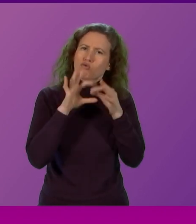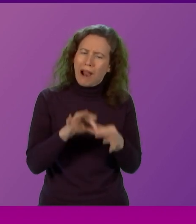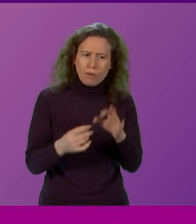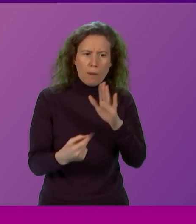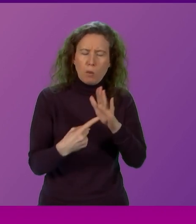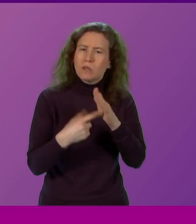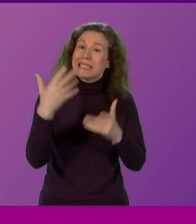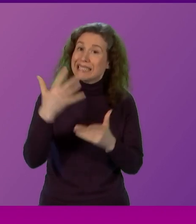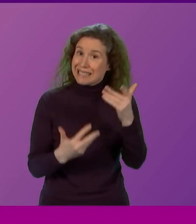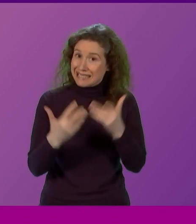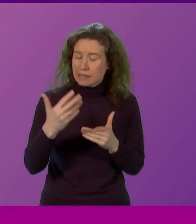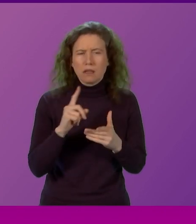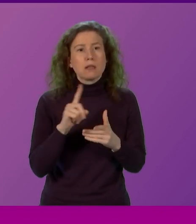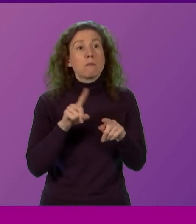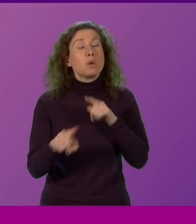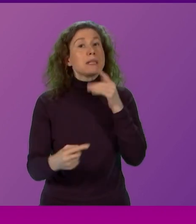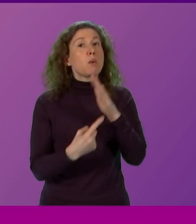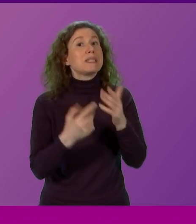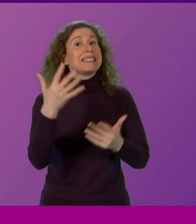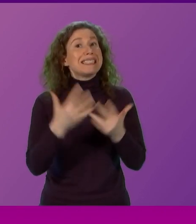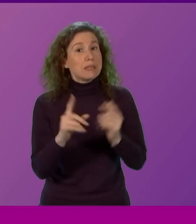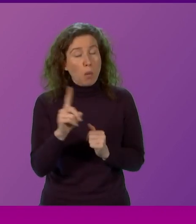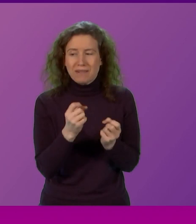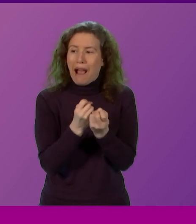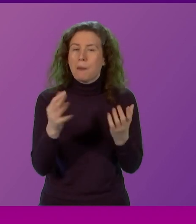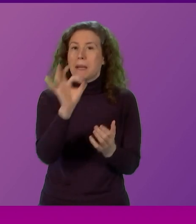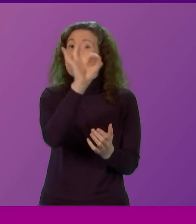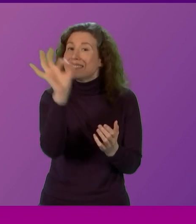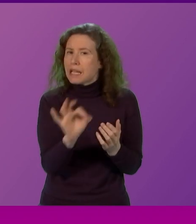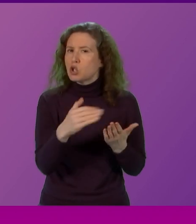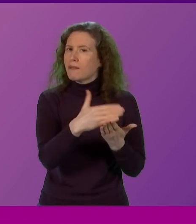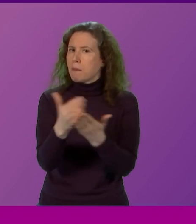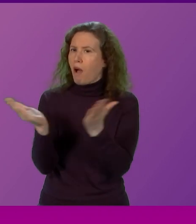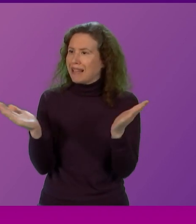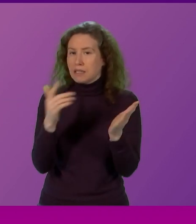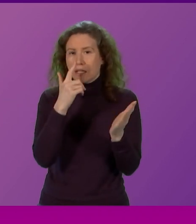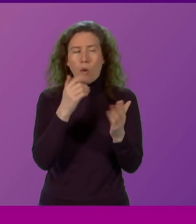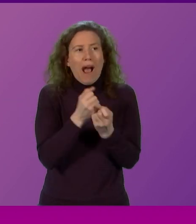The most relevant statistic is the share of the market—the percentage of products that